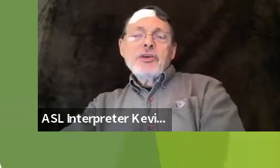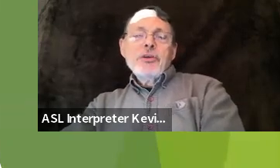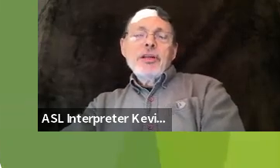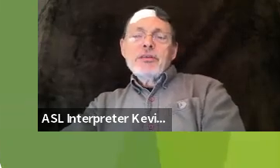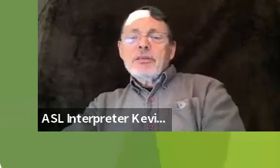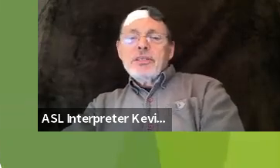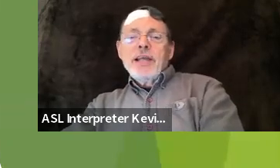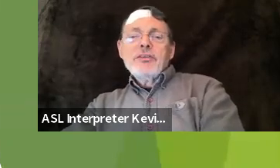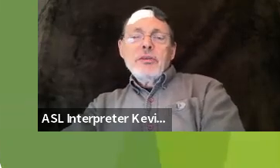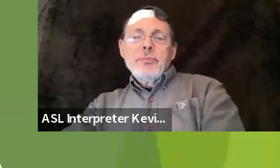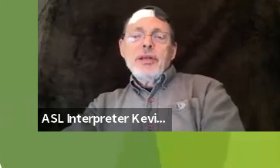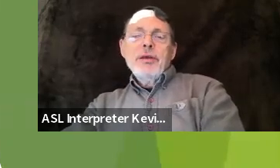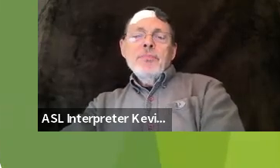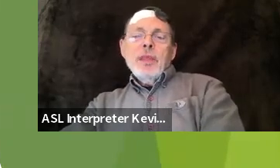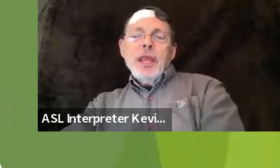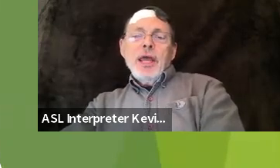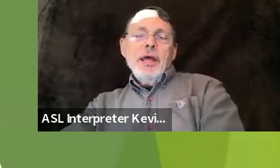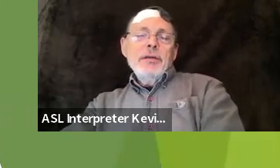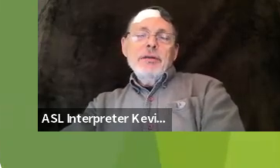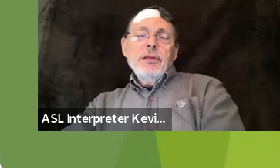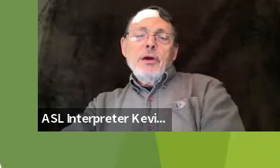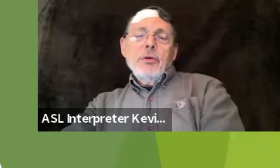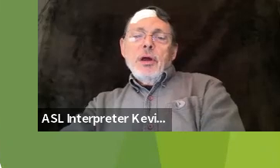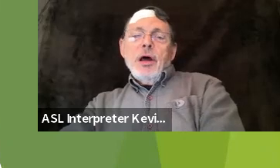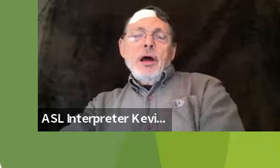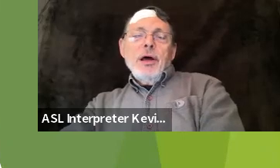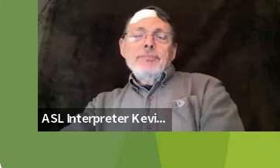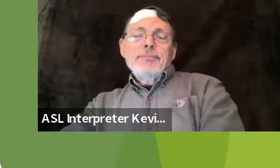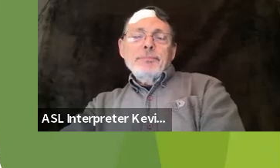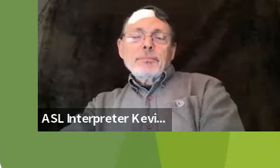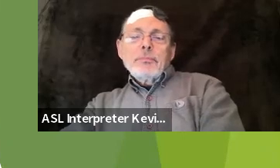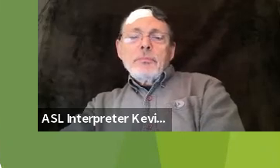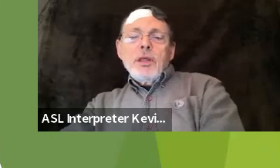Make sure it's concise and to the point.